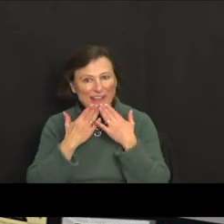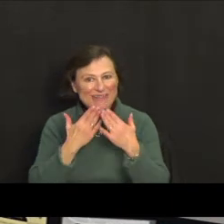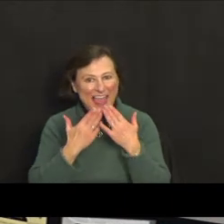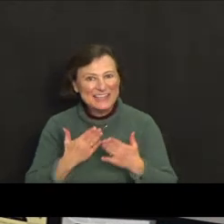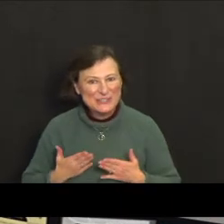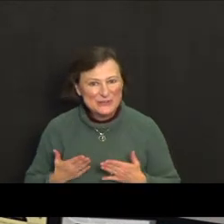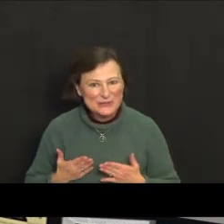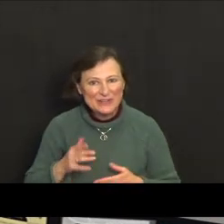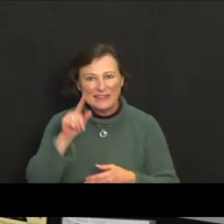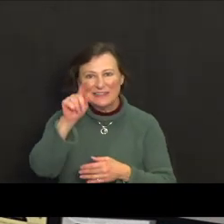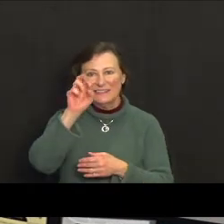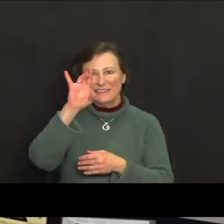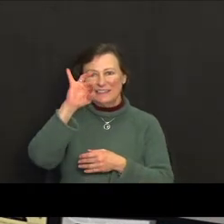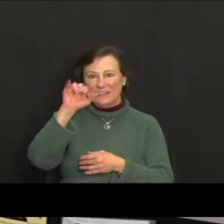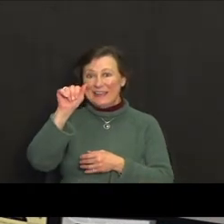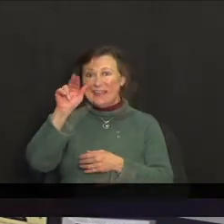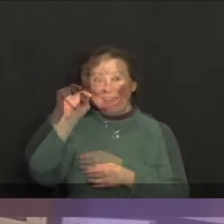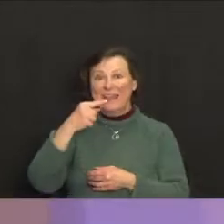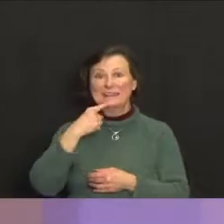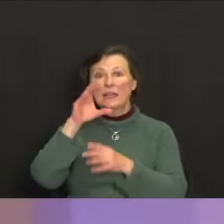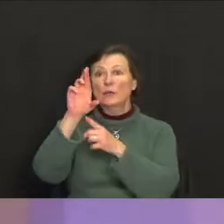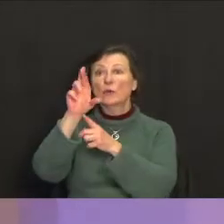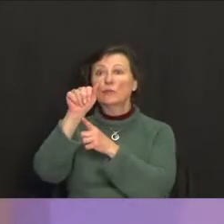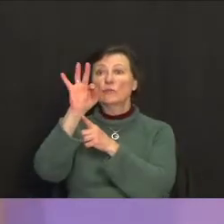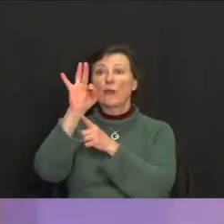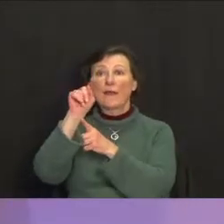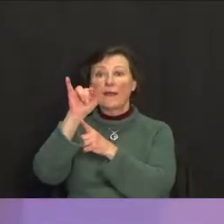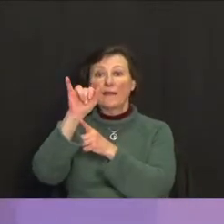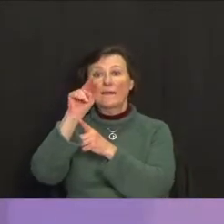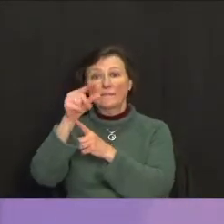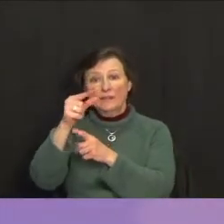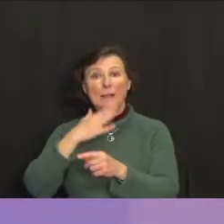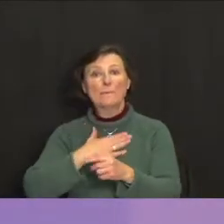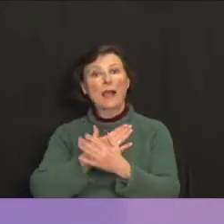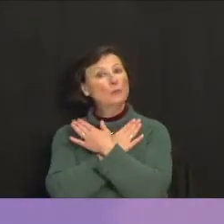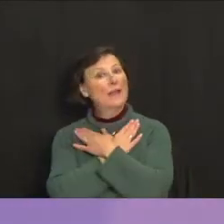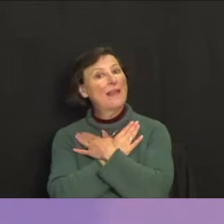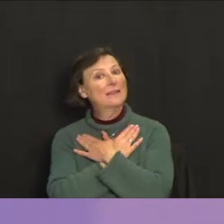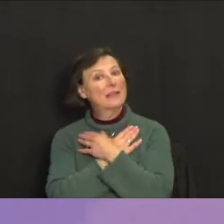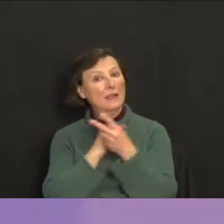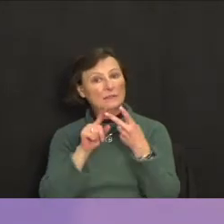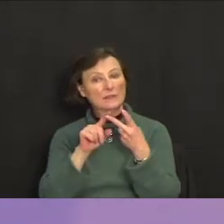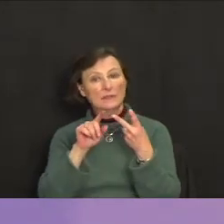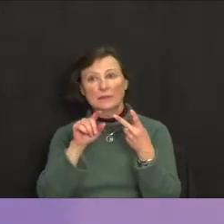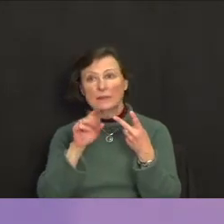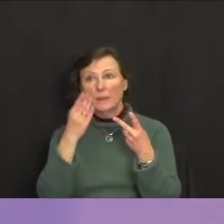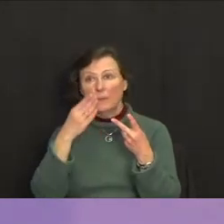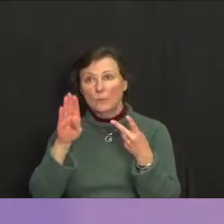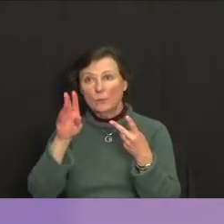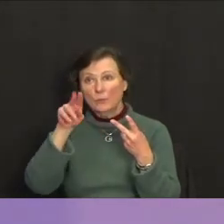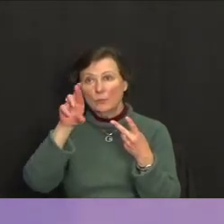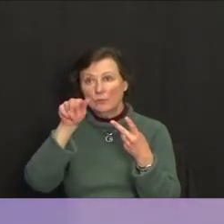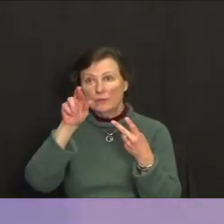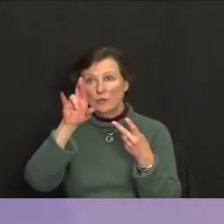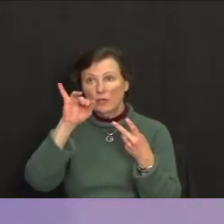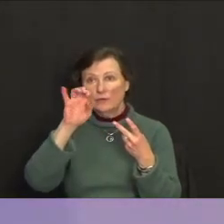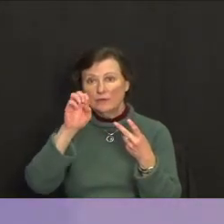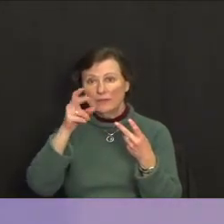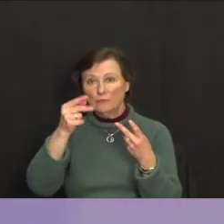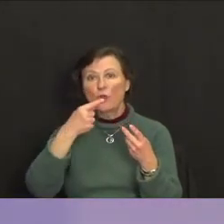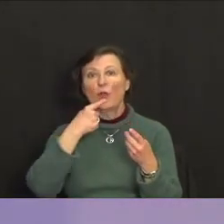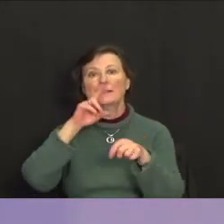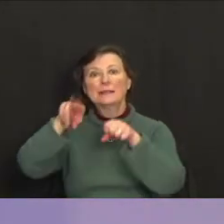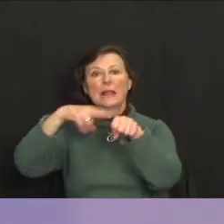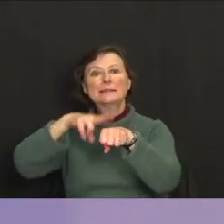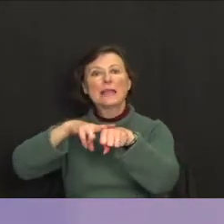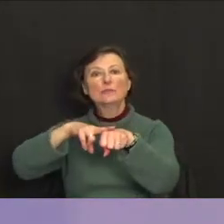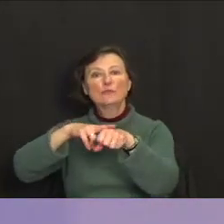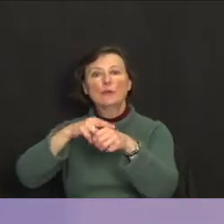Terri N. says crafting is my relaxation and Blue Prairie Dog says that nature comforts me. Some.